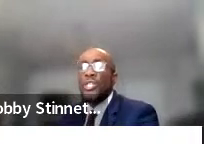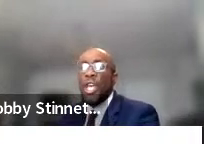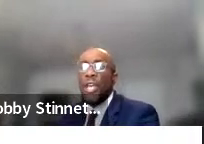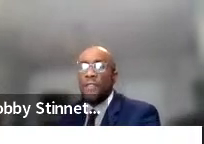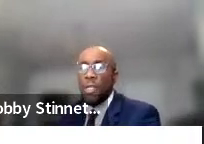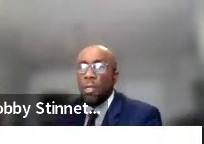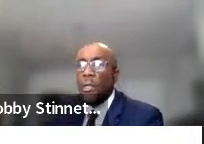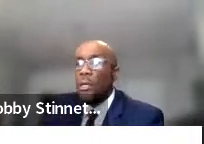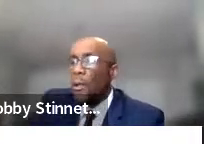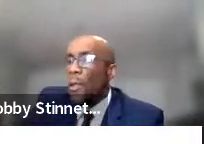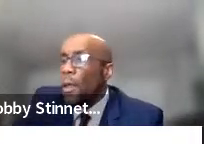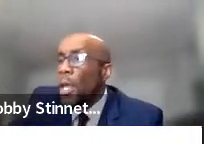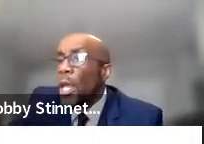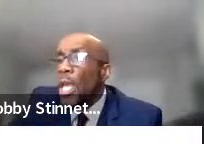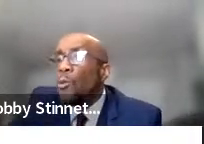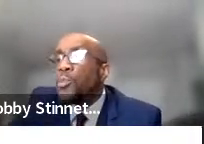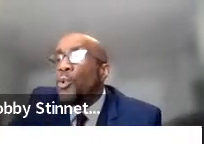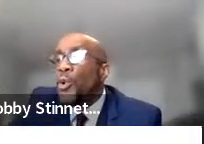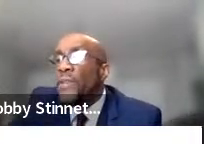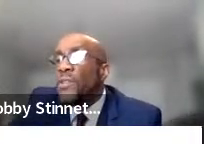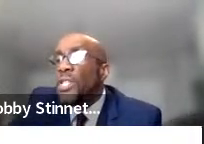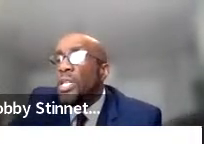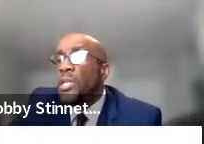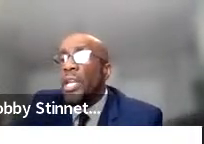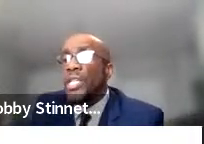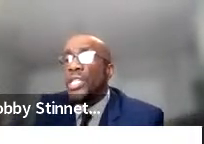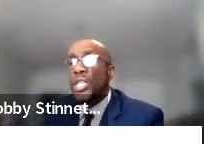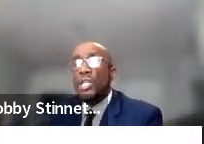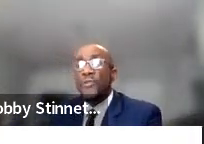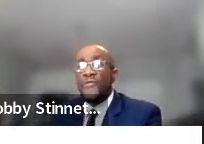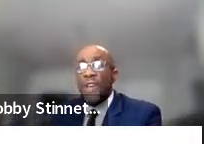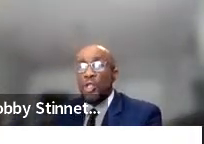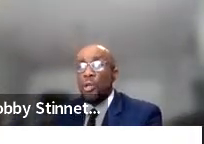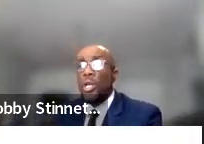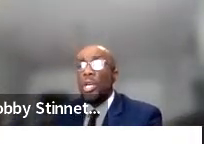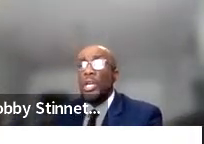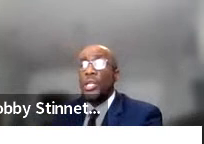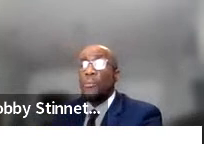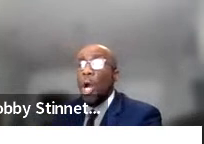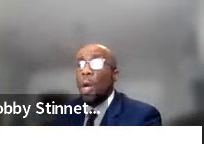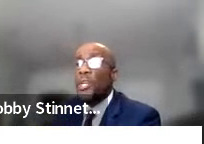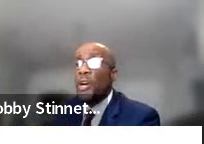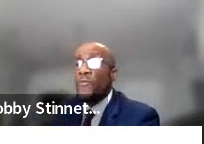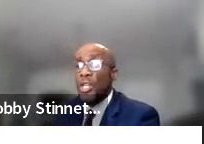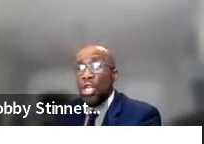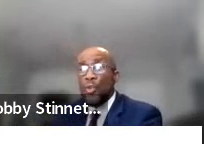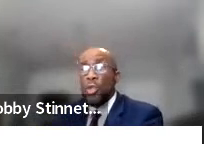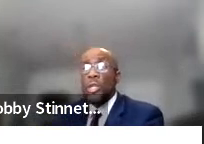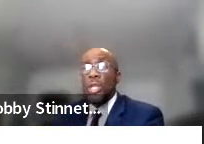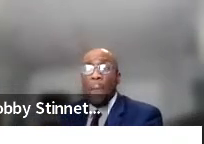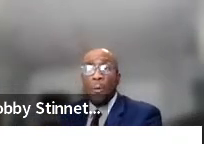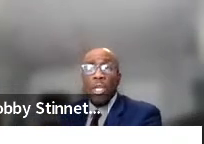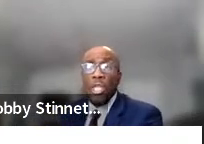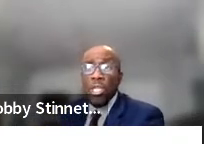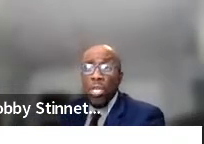and safety. He was previously an assistant professor in a Department of Industrial and operations